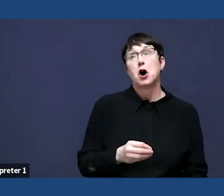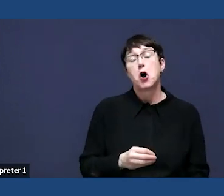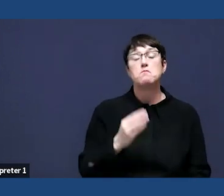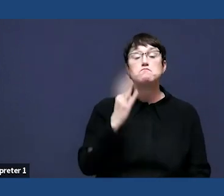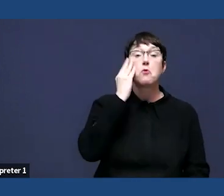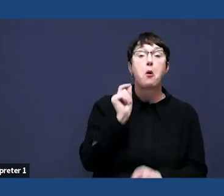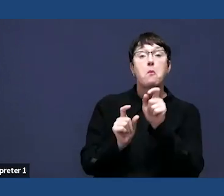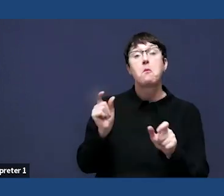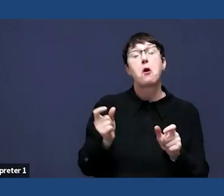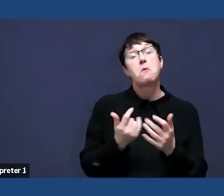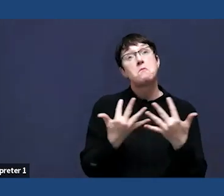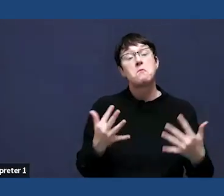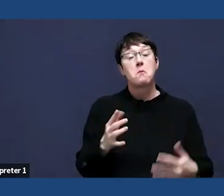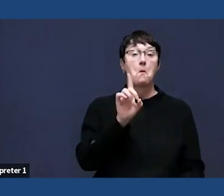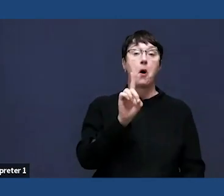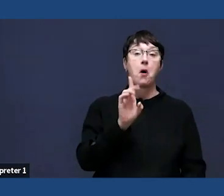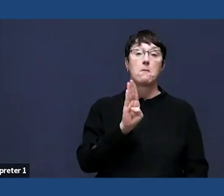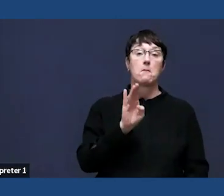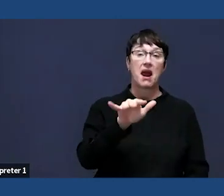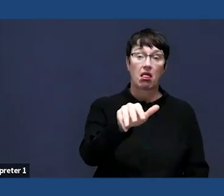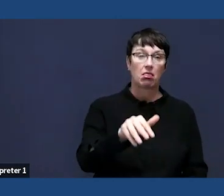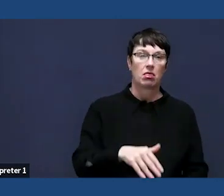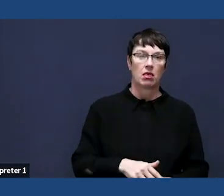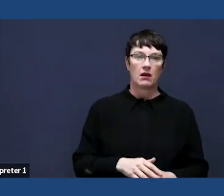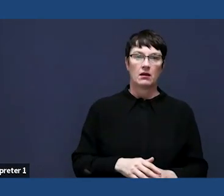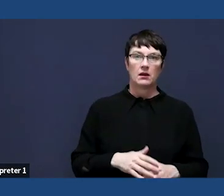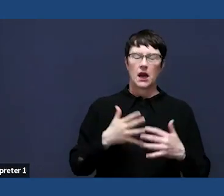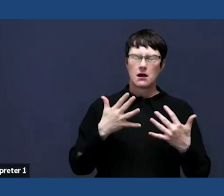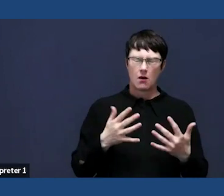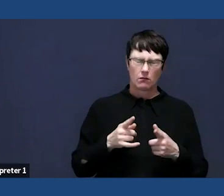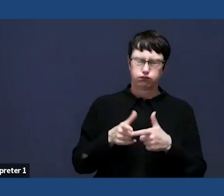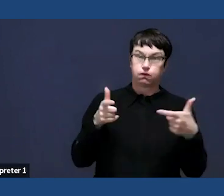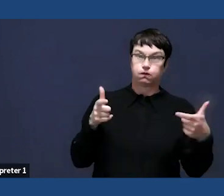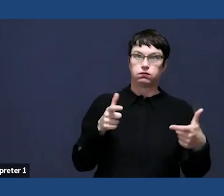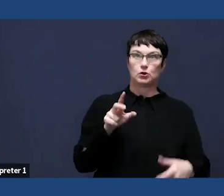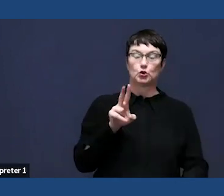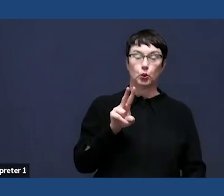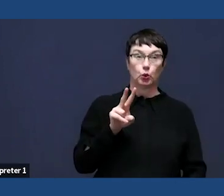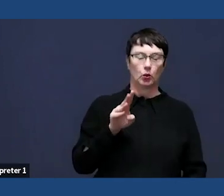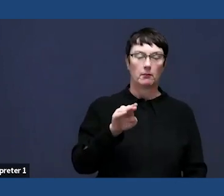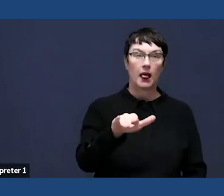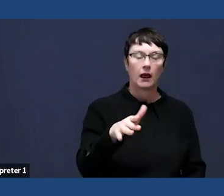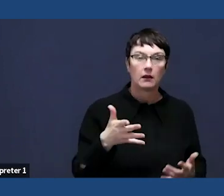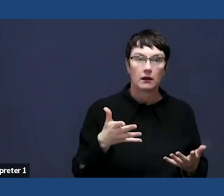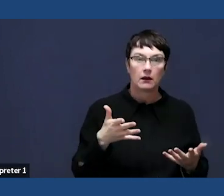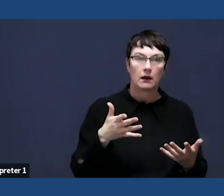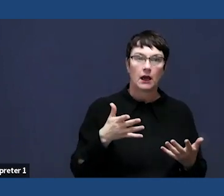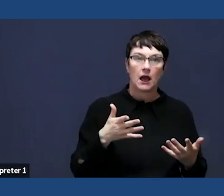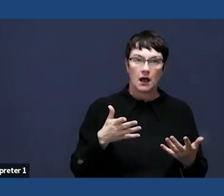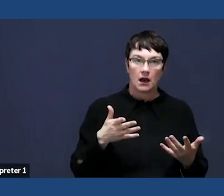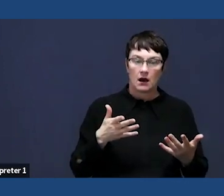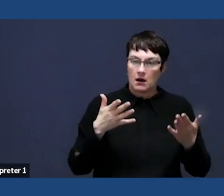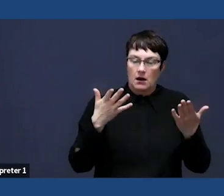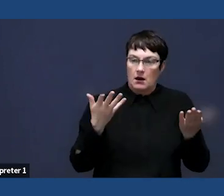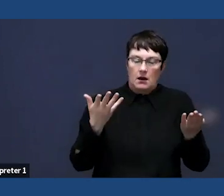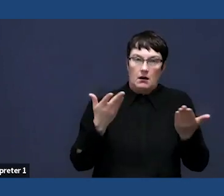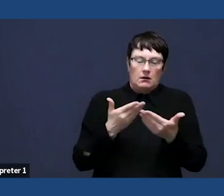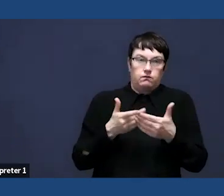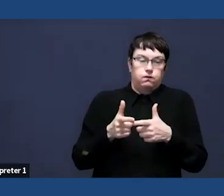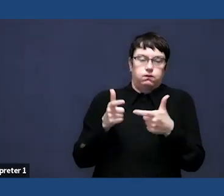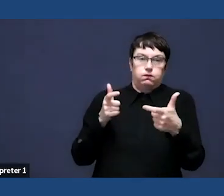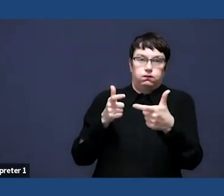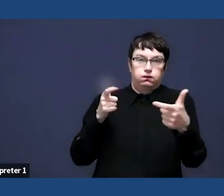In a way there are not too many venues where you can effect change.